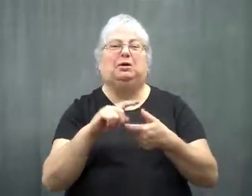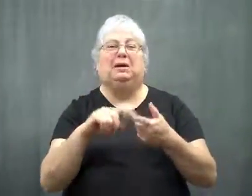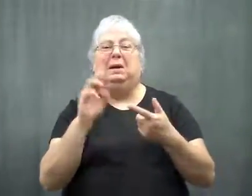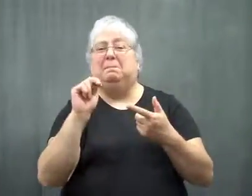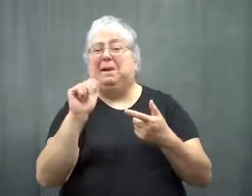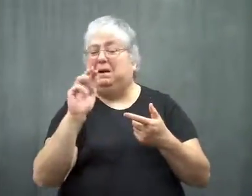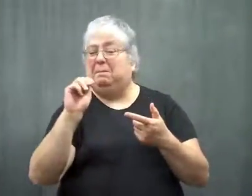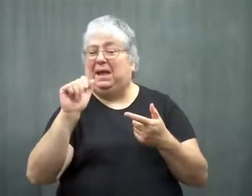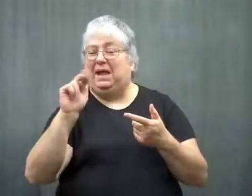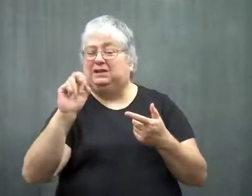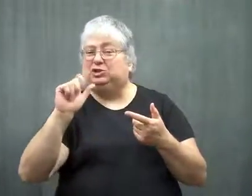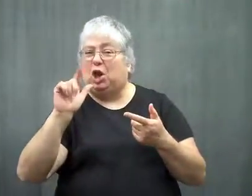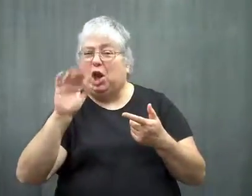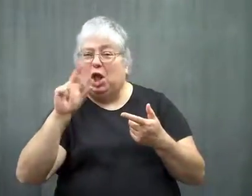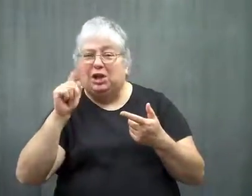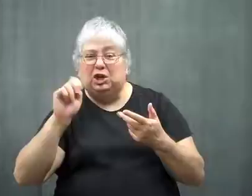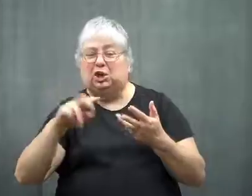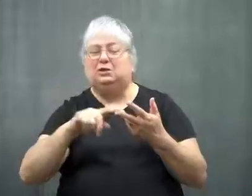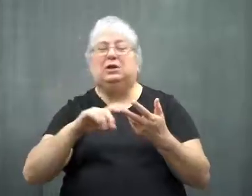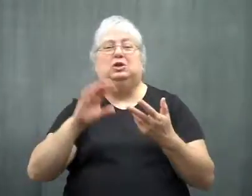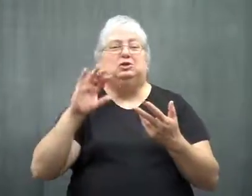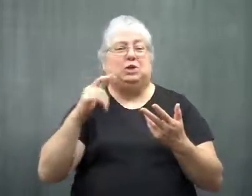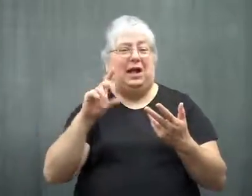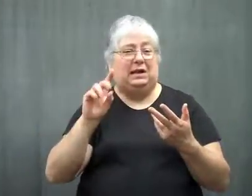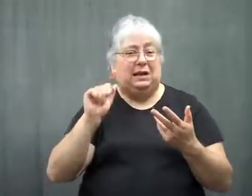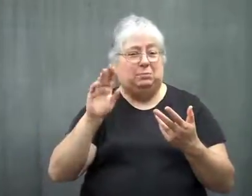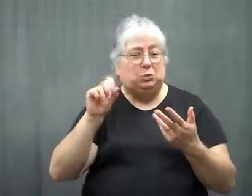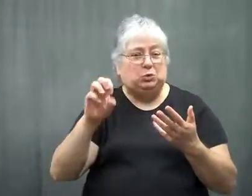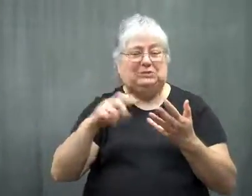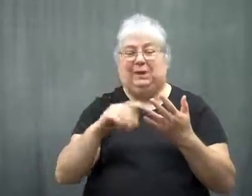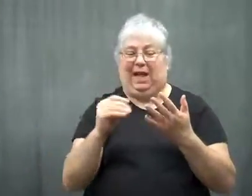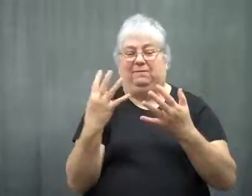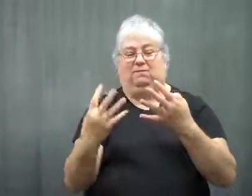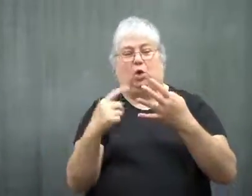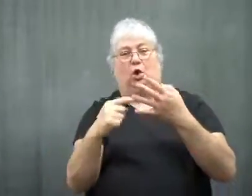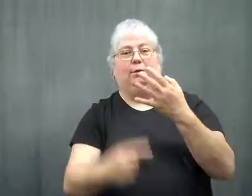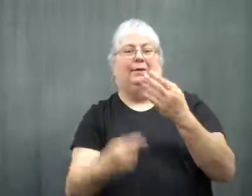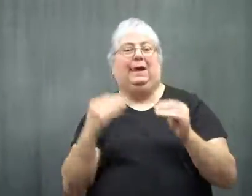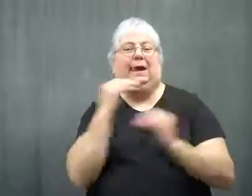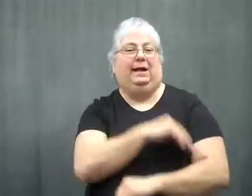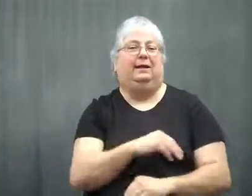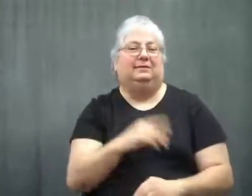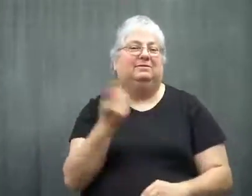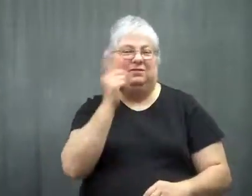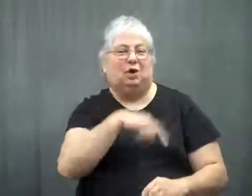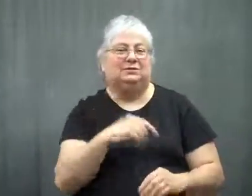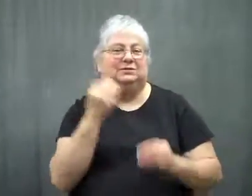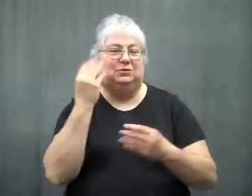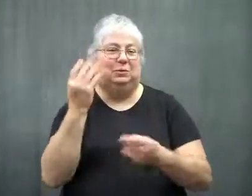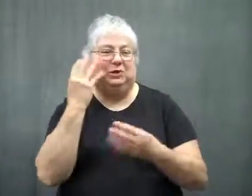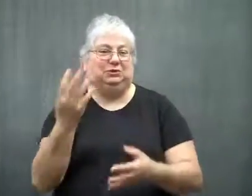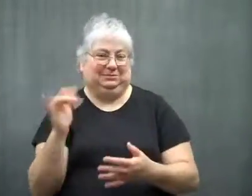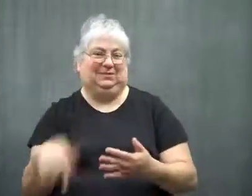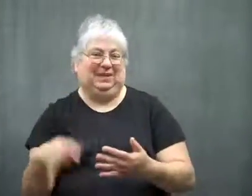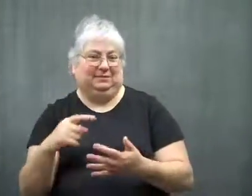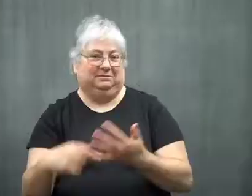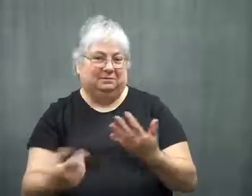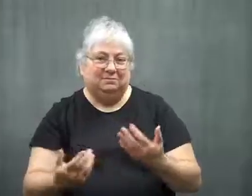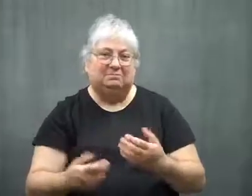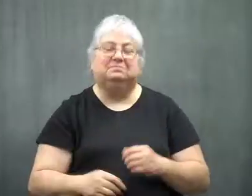manslaughter, child abuse and four counts of providing false information.